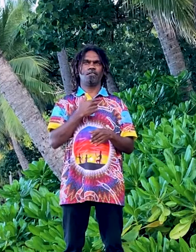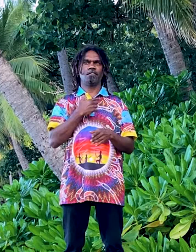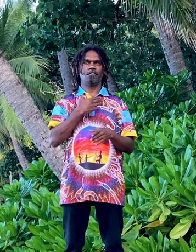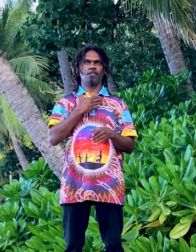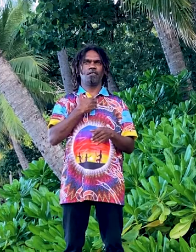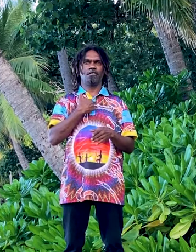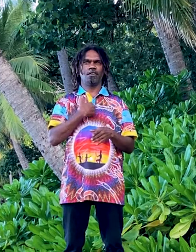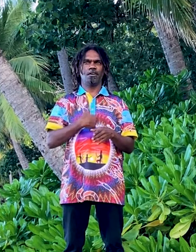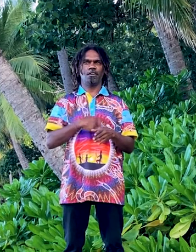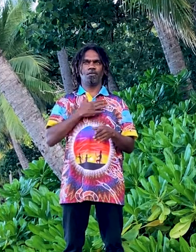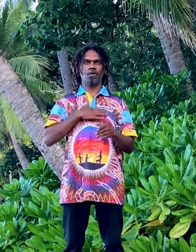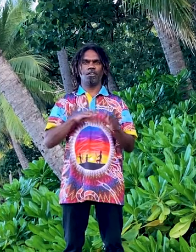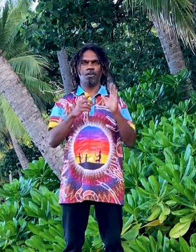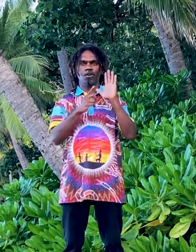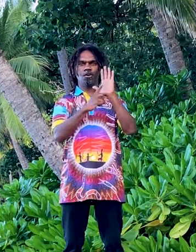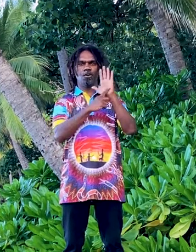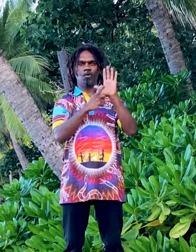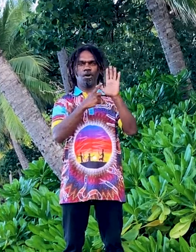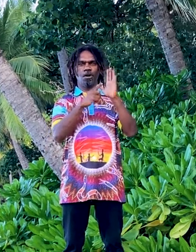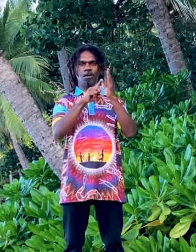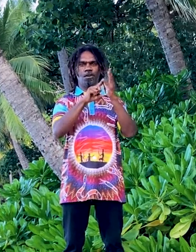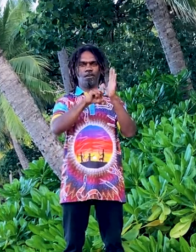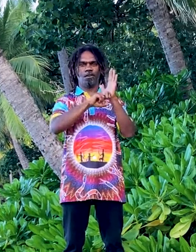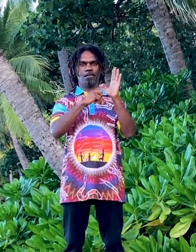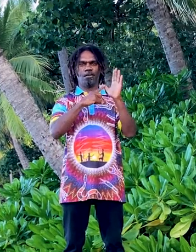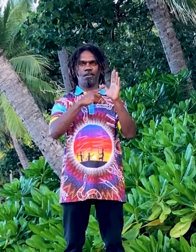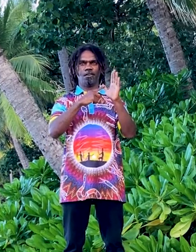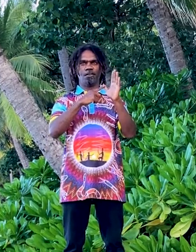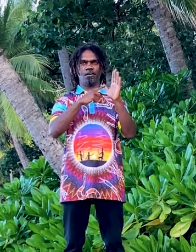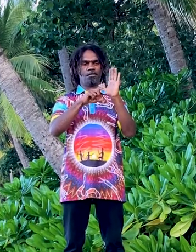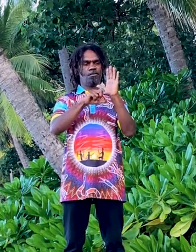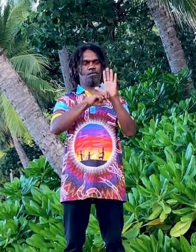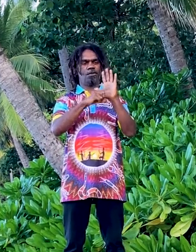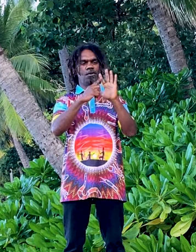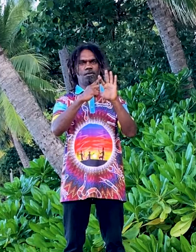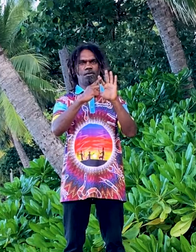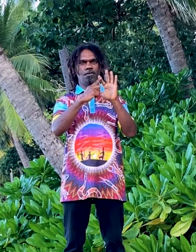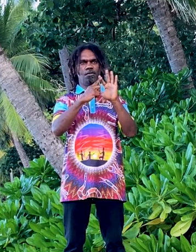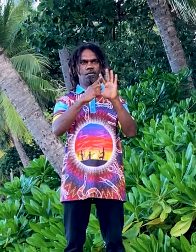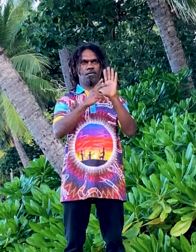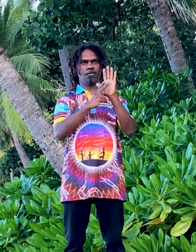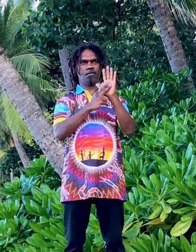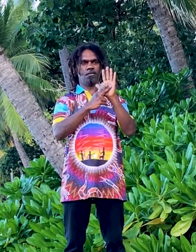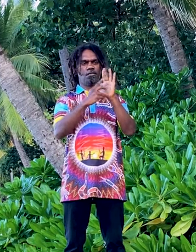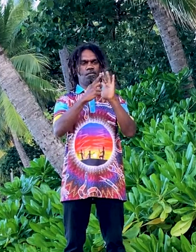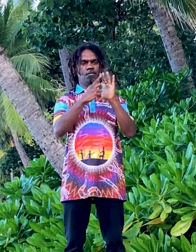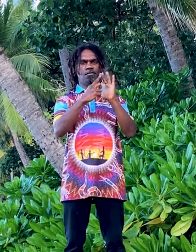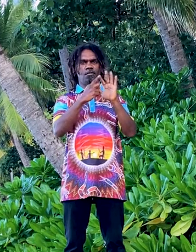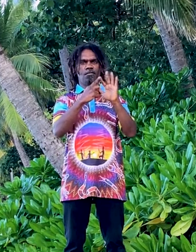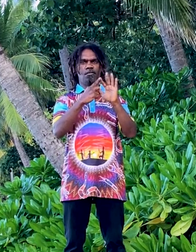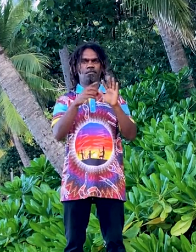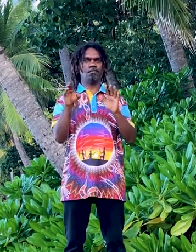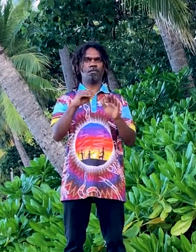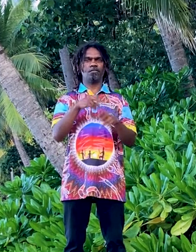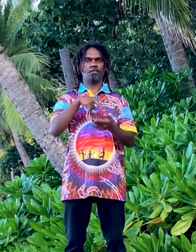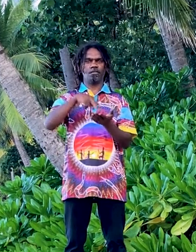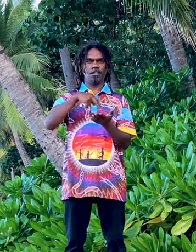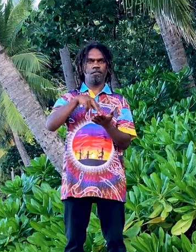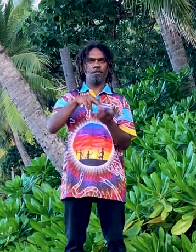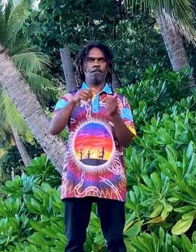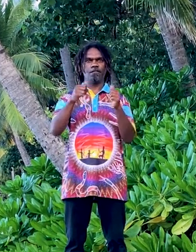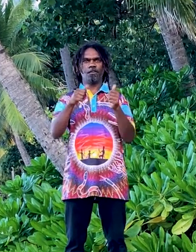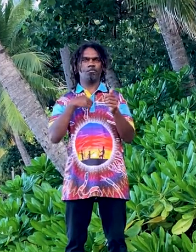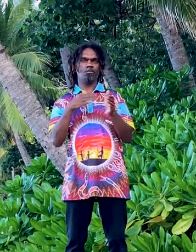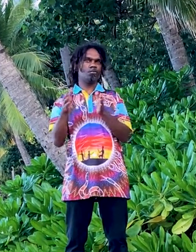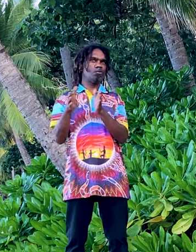I performed at the Laura regional dance festival,